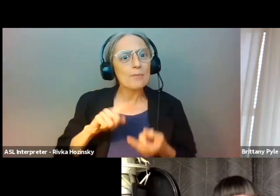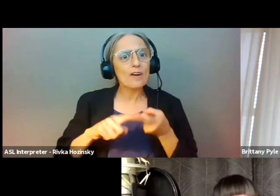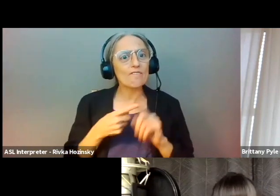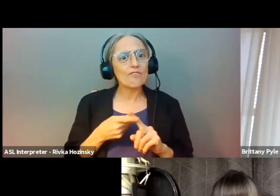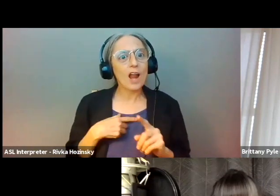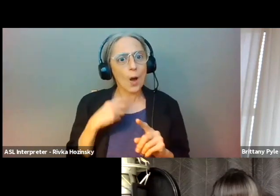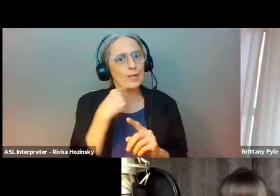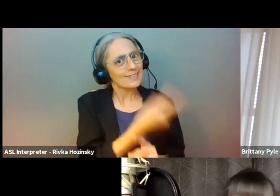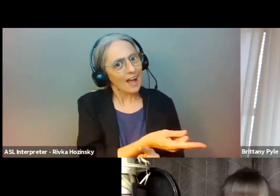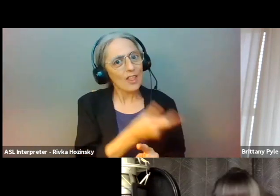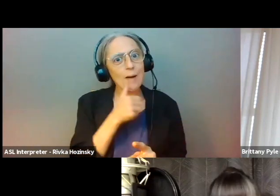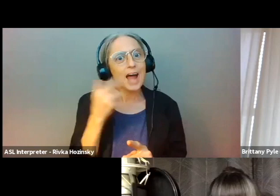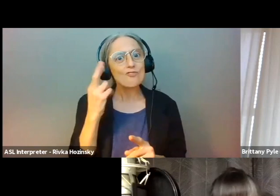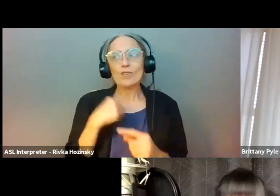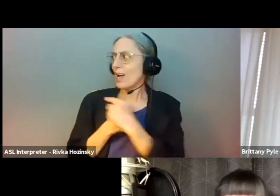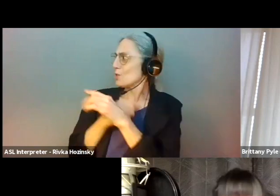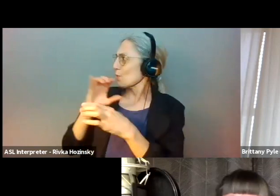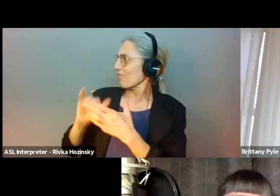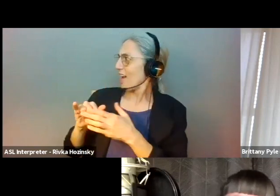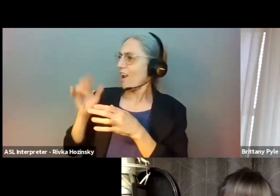Now I can come to the audience, like, now they can come with me.